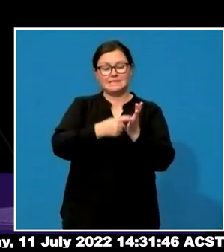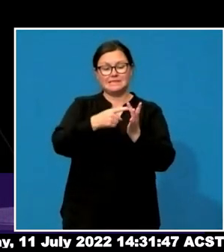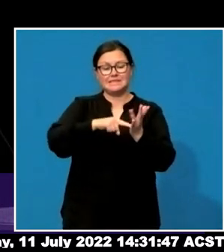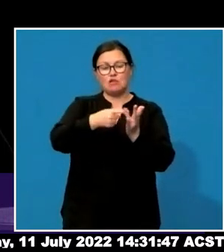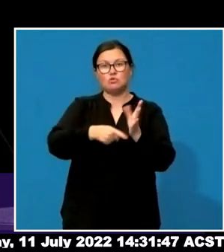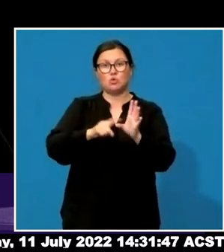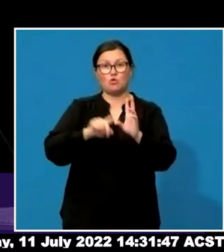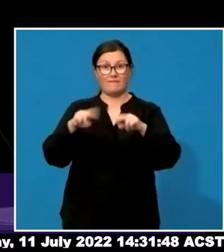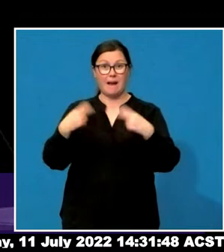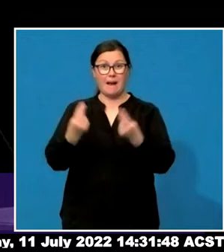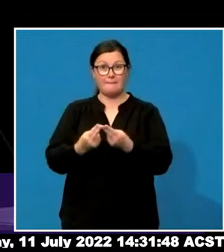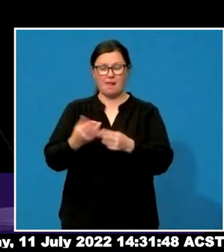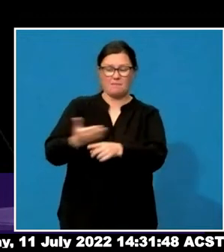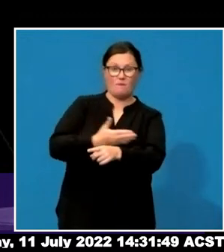his - off of the floor into his own wheelchair.